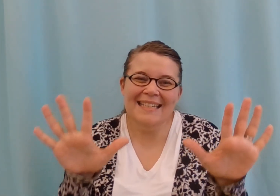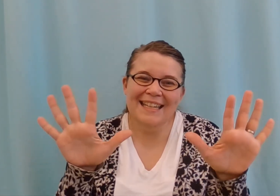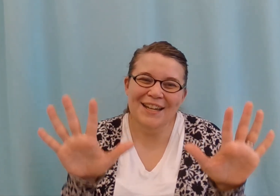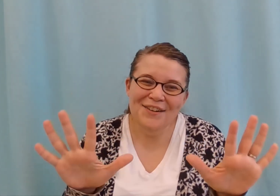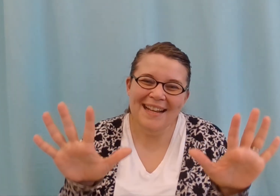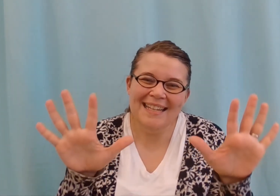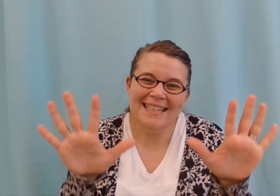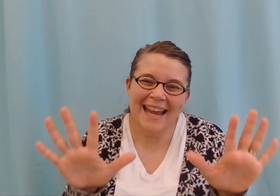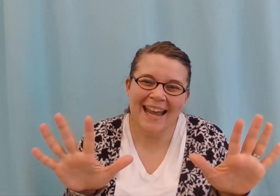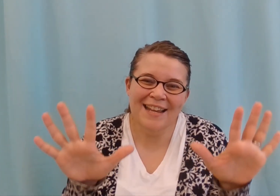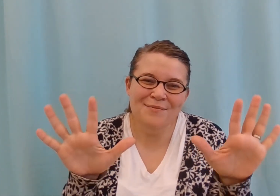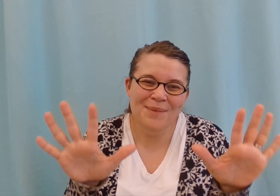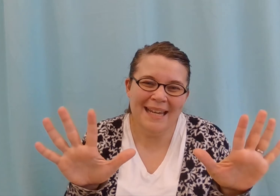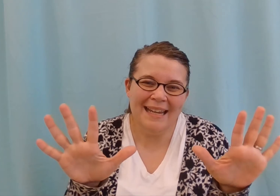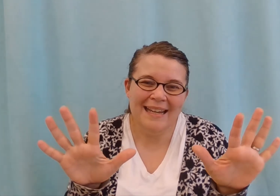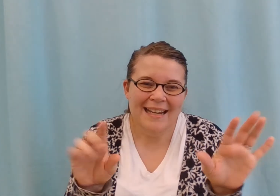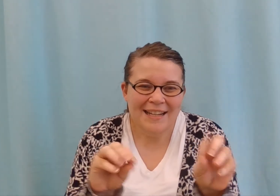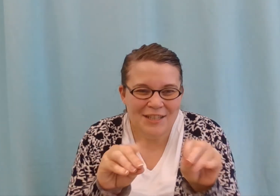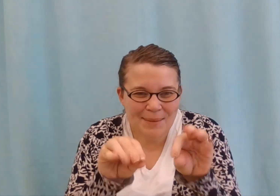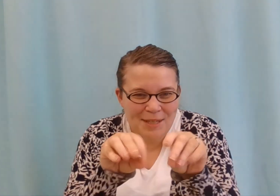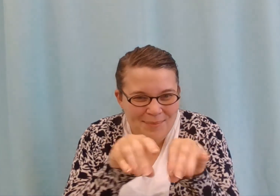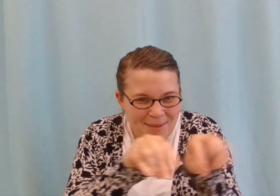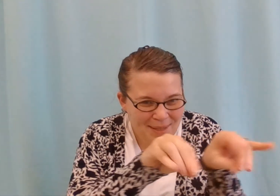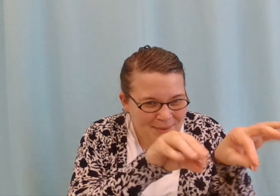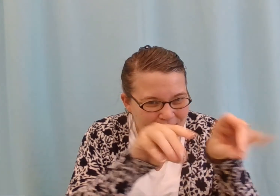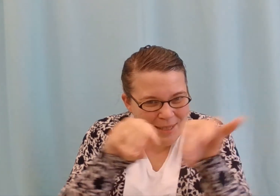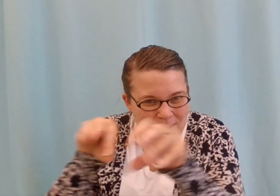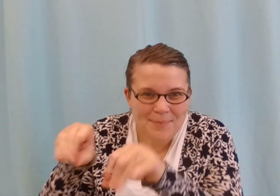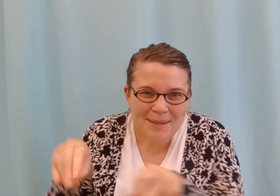cute as can be! Cheep, cheep, cheep, cheep, cheep, cheep, cheep, cheep, cheep, cheep.